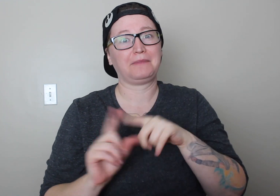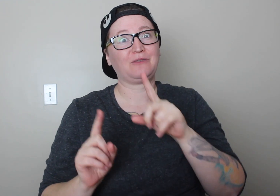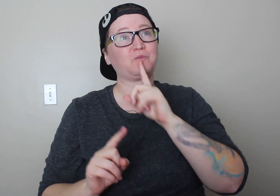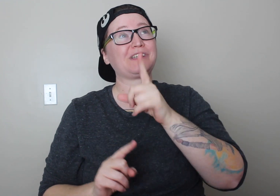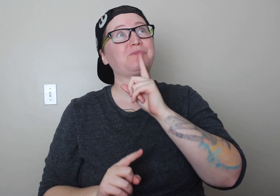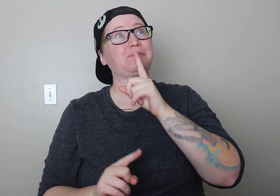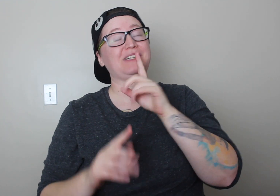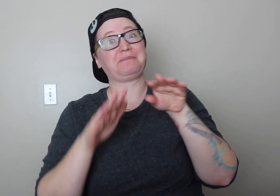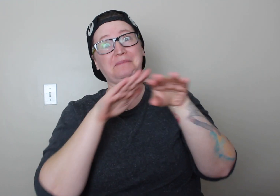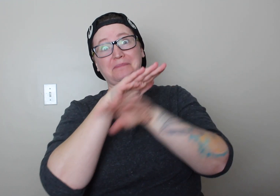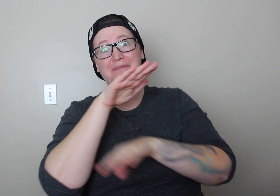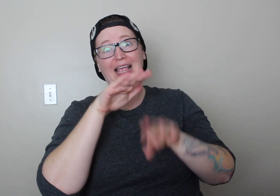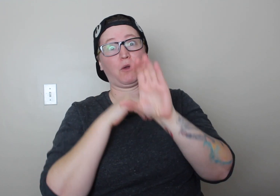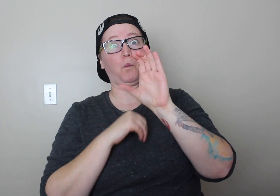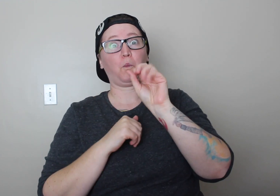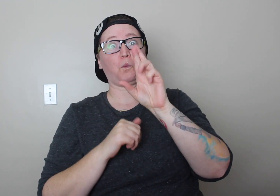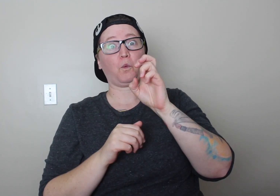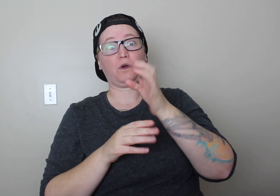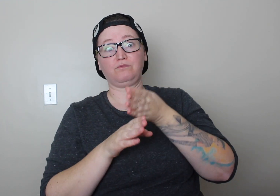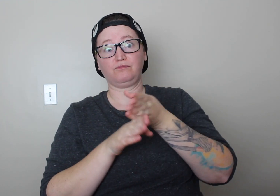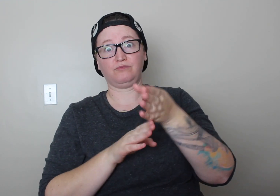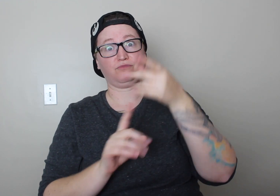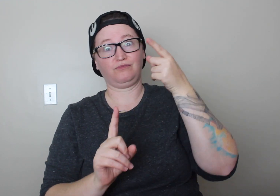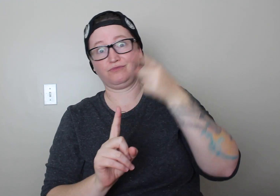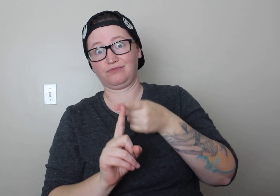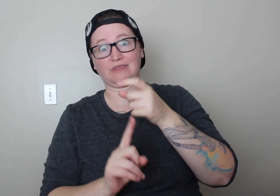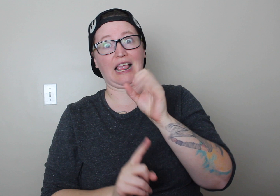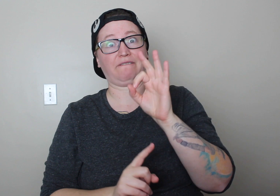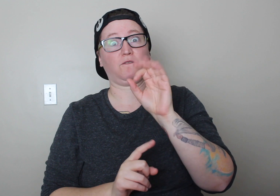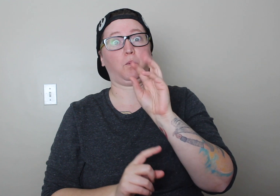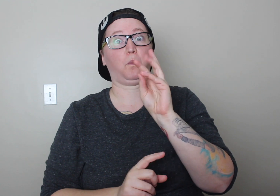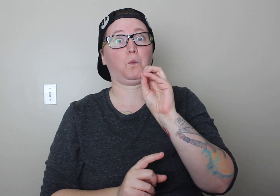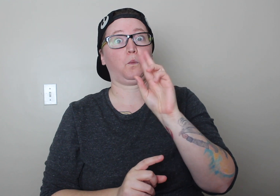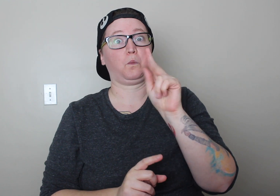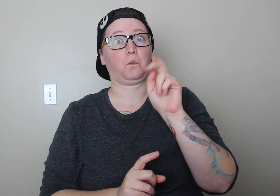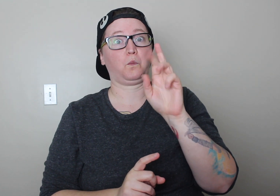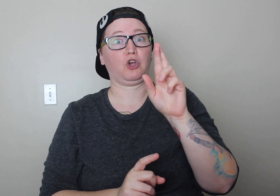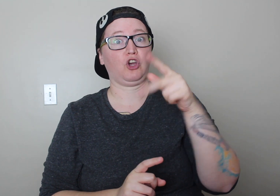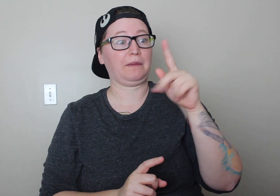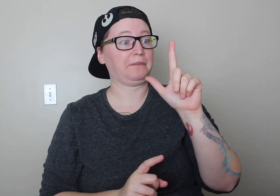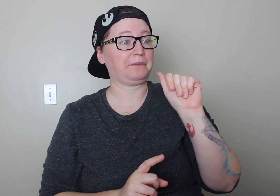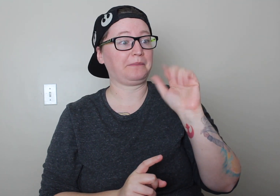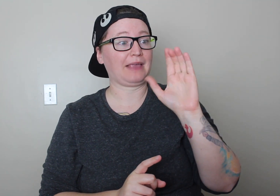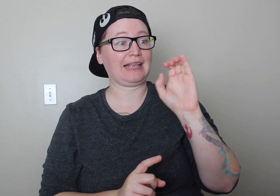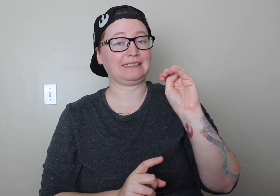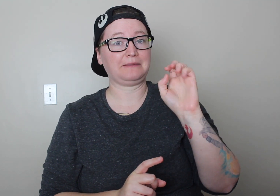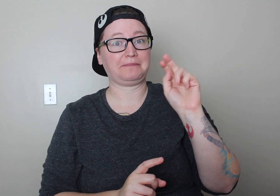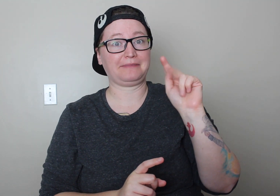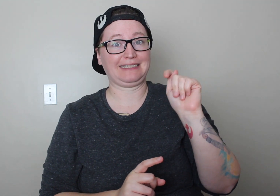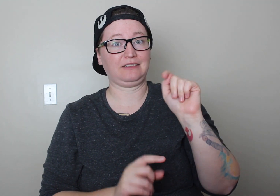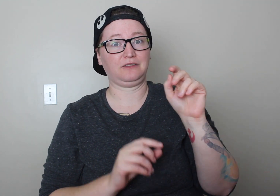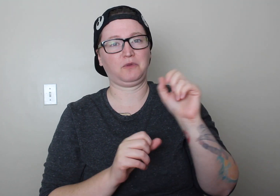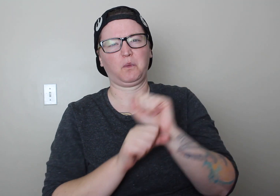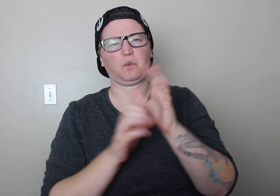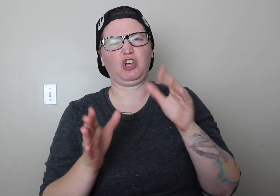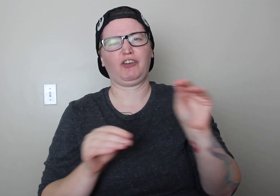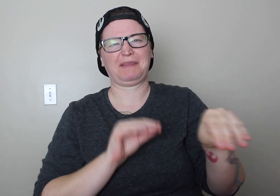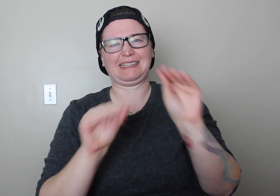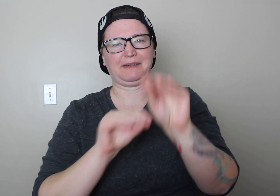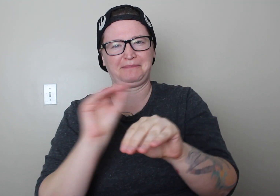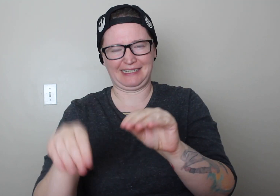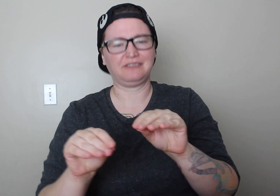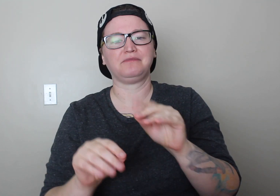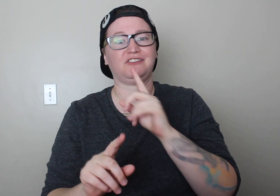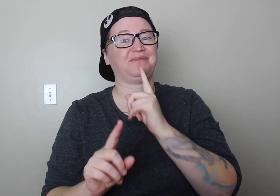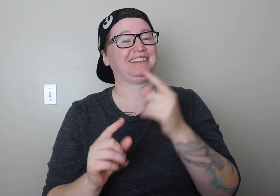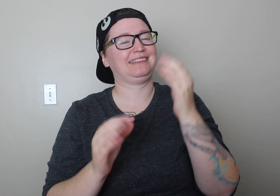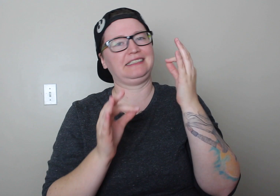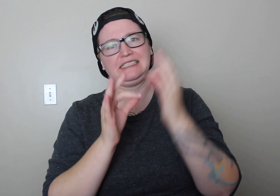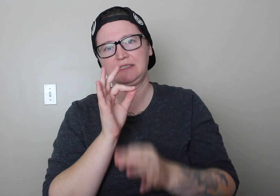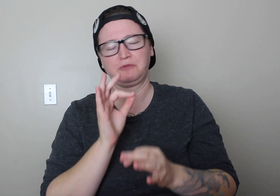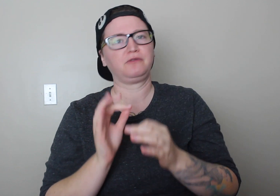Really, the basic core part of the worker placement mechanic is very simple.